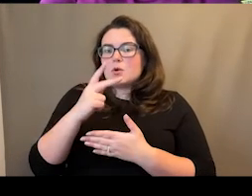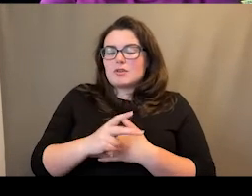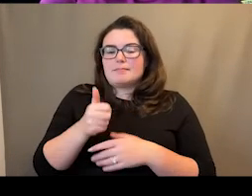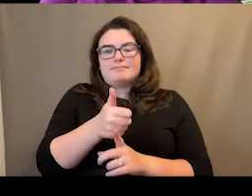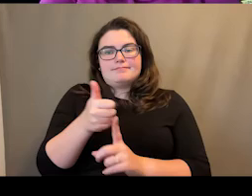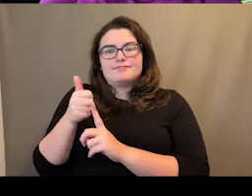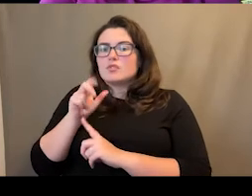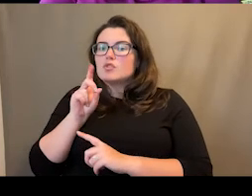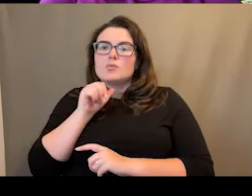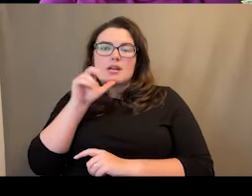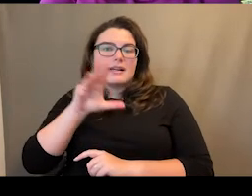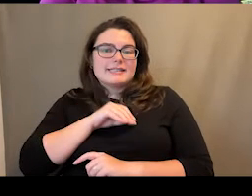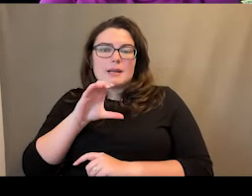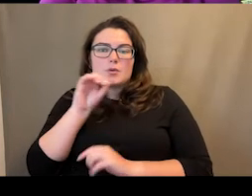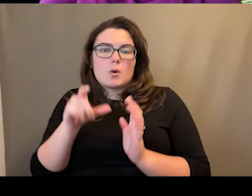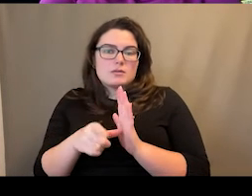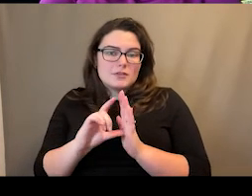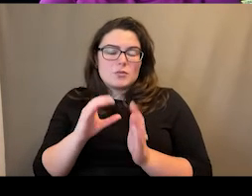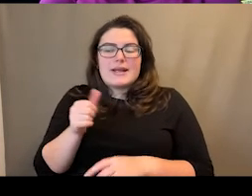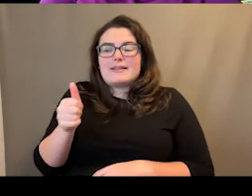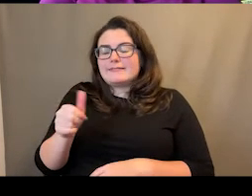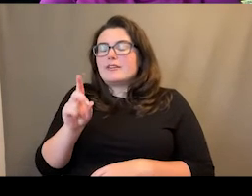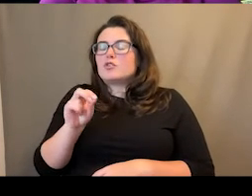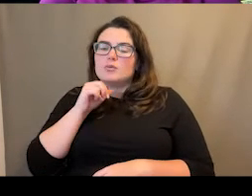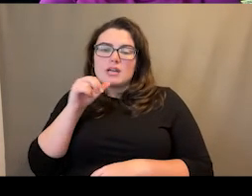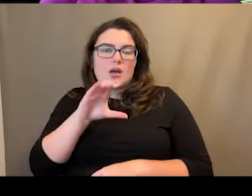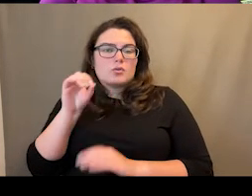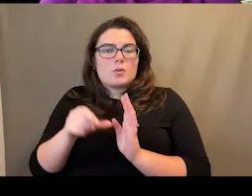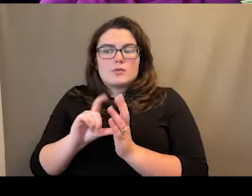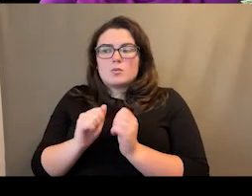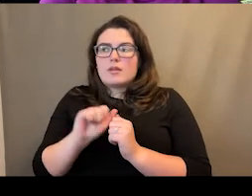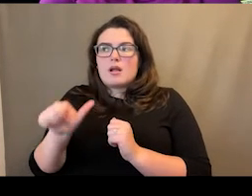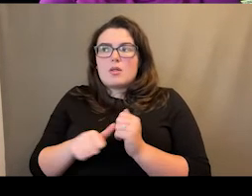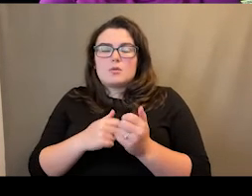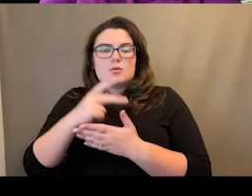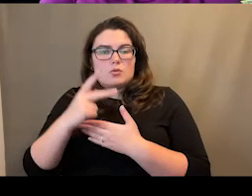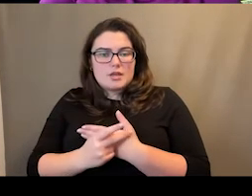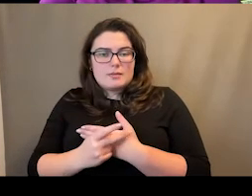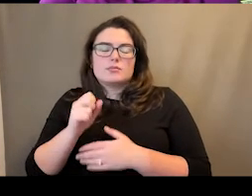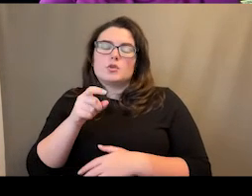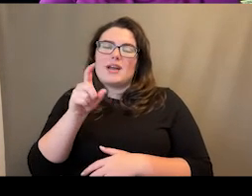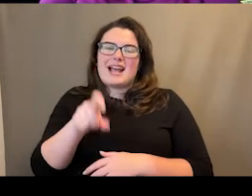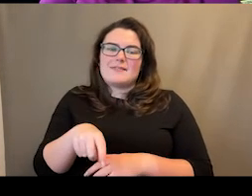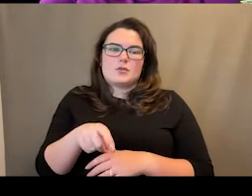co-reviews and they don't co-review with other programs, you have to inquire about that.